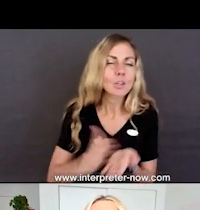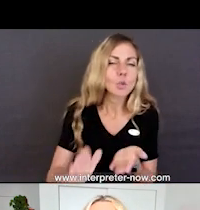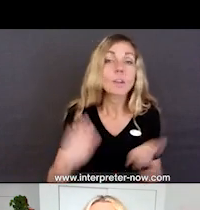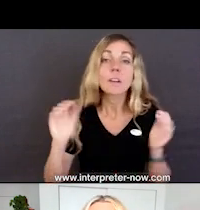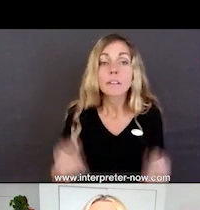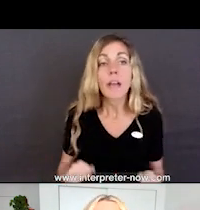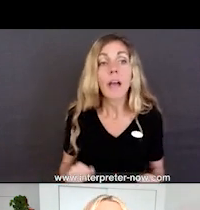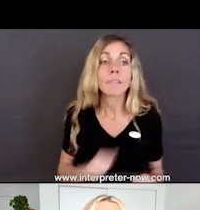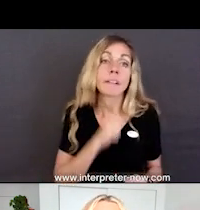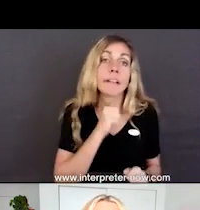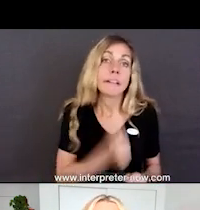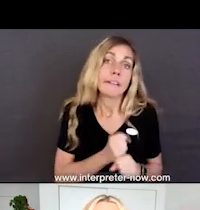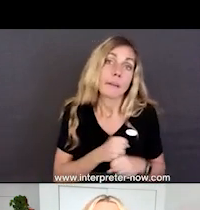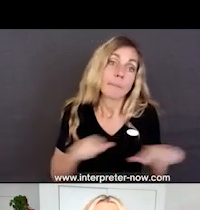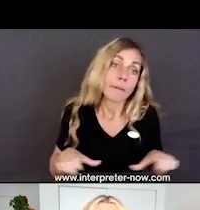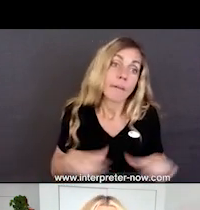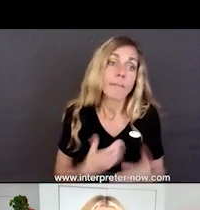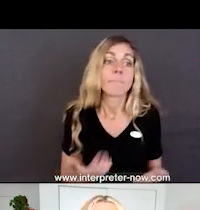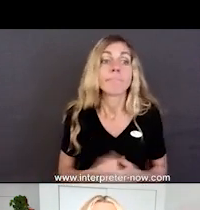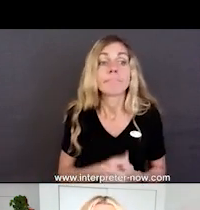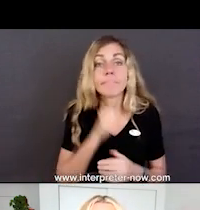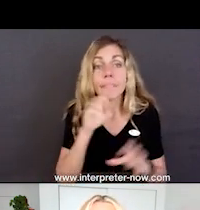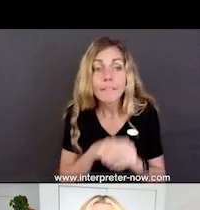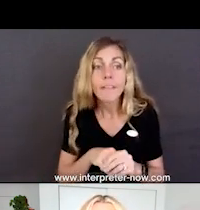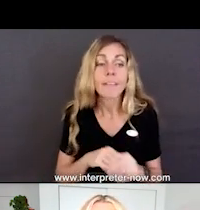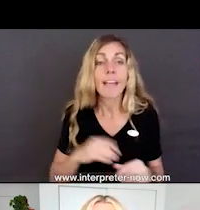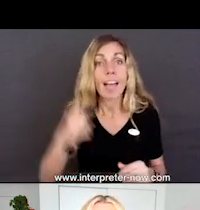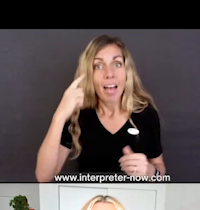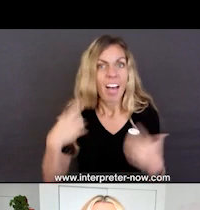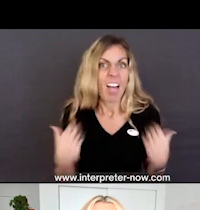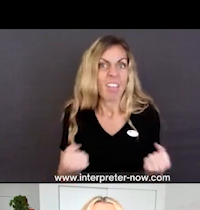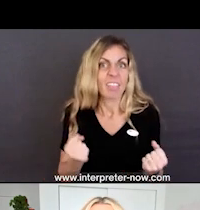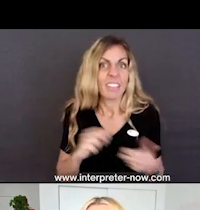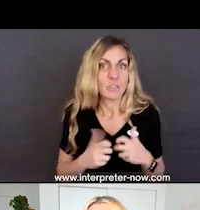productivity, lower engagement levels, physical and mental health issues, and leaving.